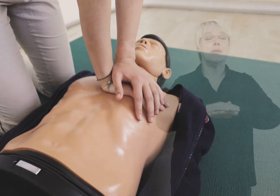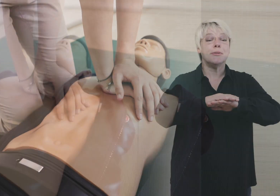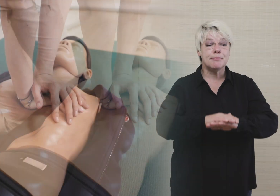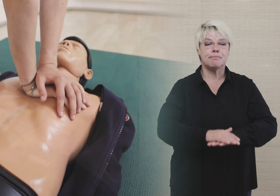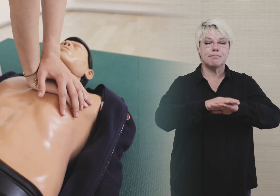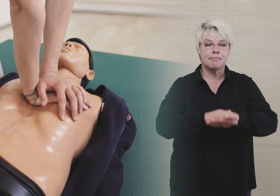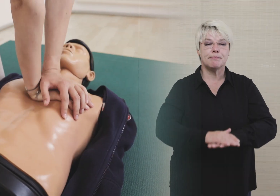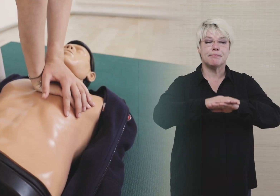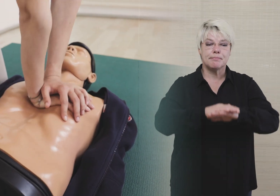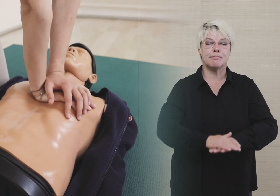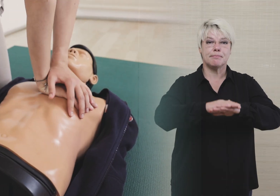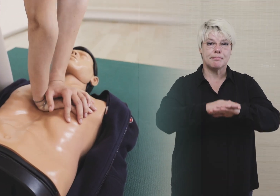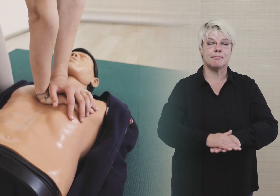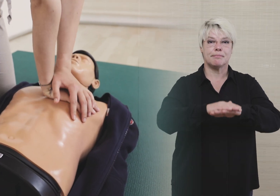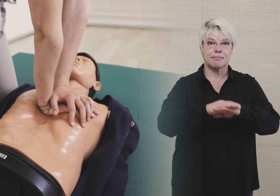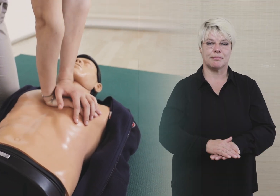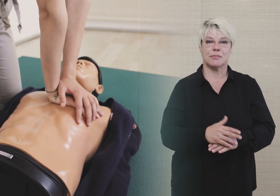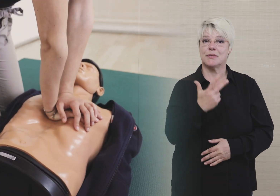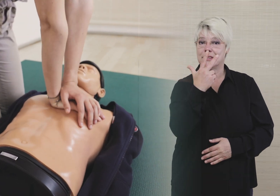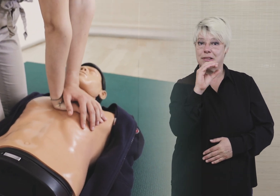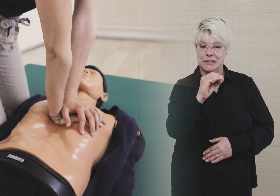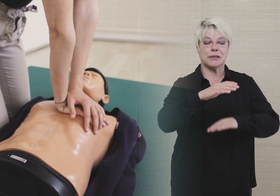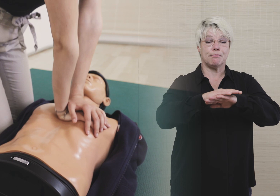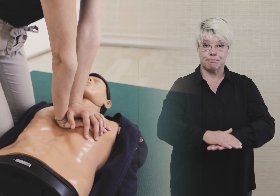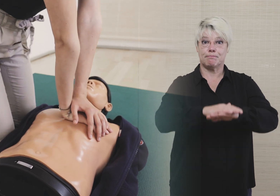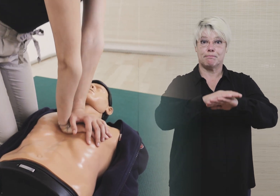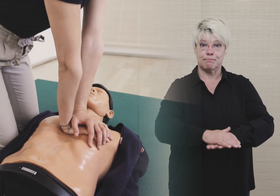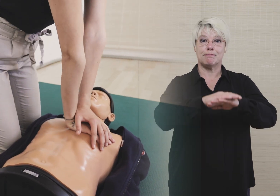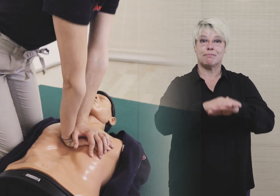Push in a rhythm like this. Push vertically with extended arms 30 times